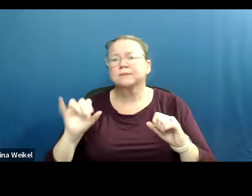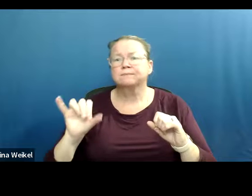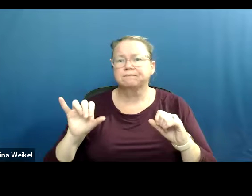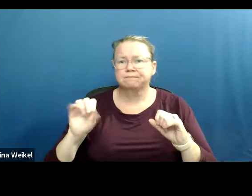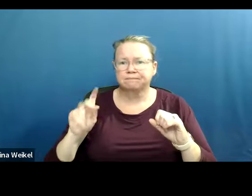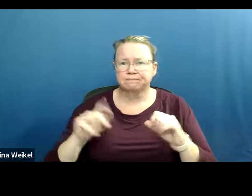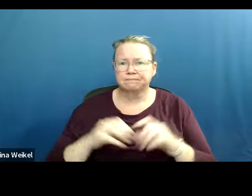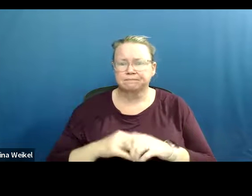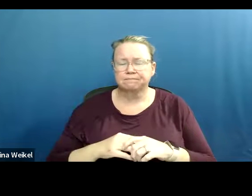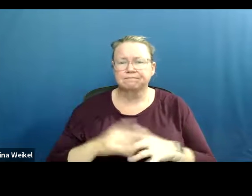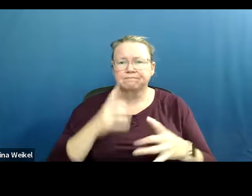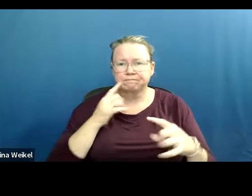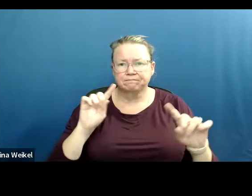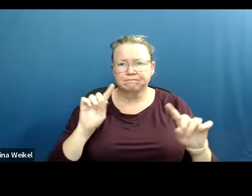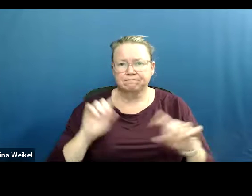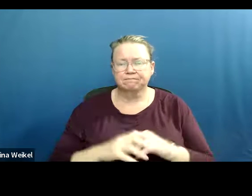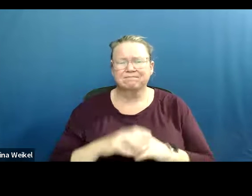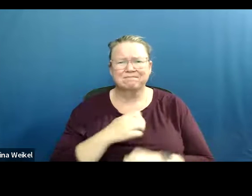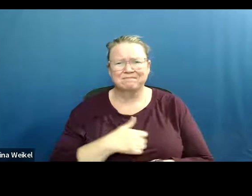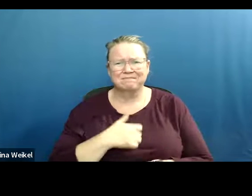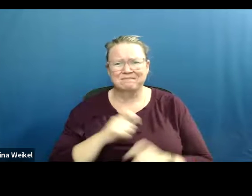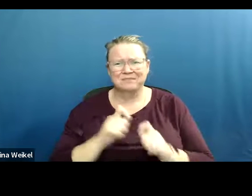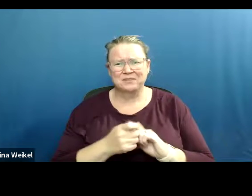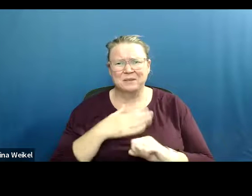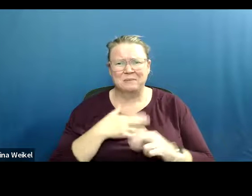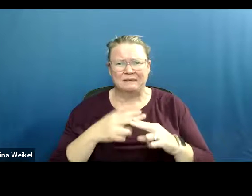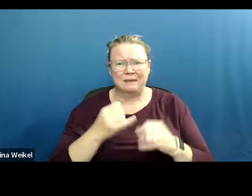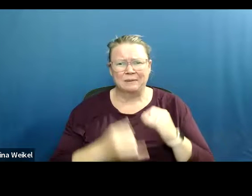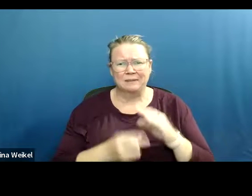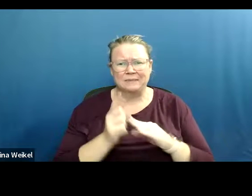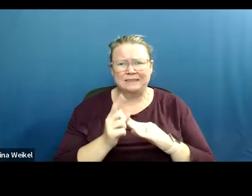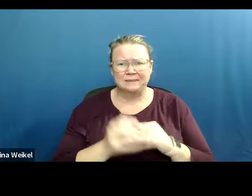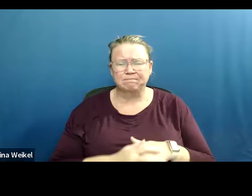Harm (He/Him): there we go. Captioner Trish: Sorry I changed my name last minute. Harm (He/Him): It's okay.